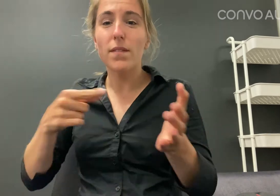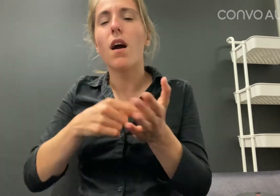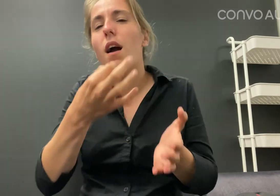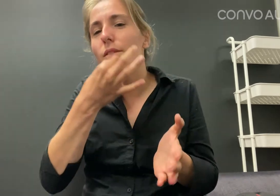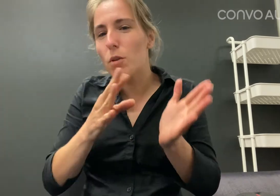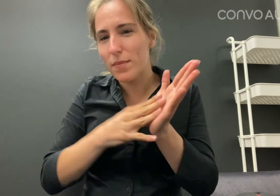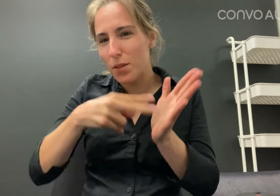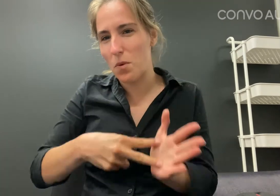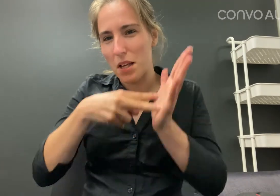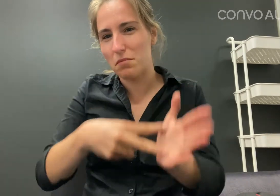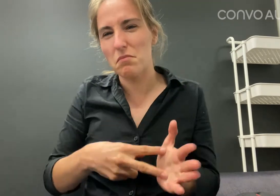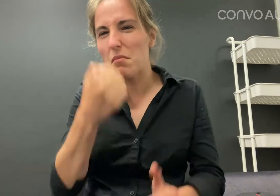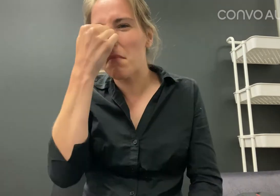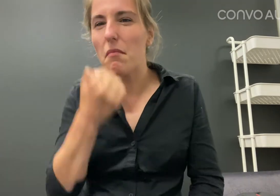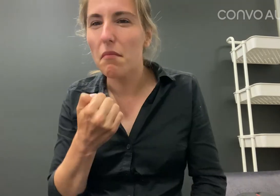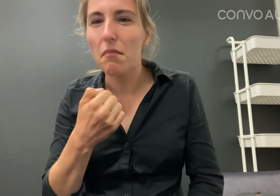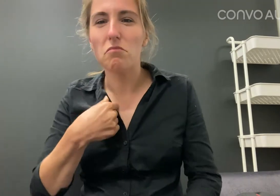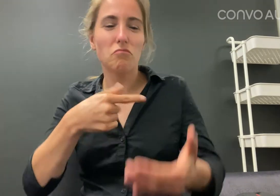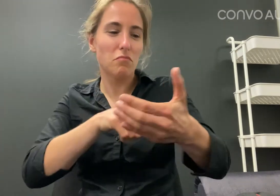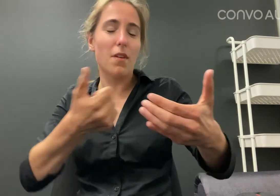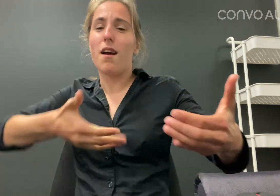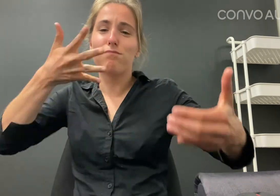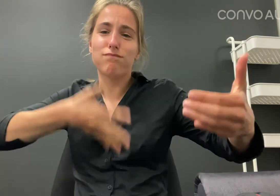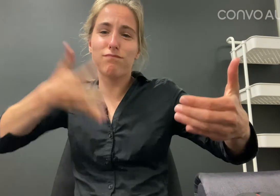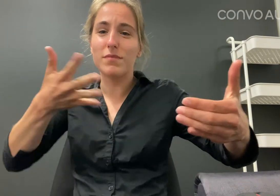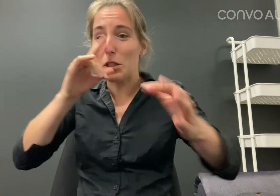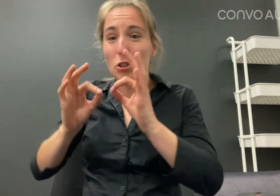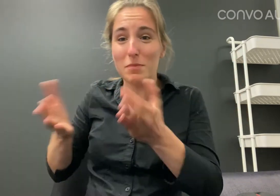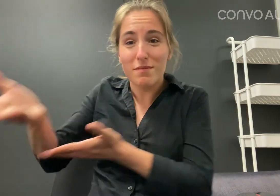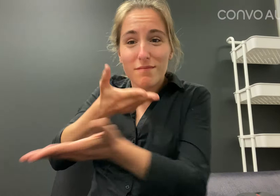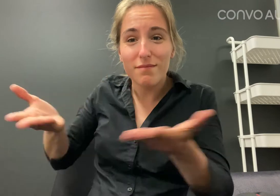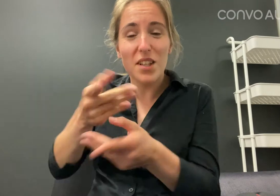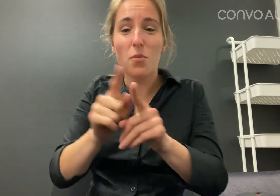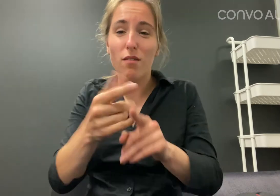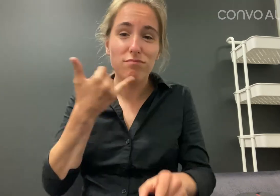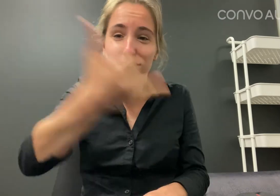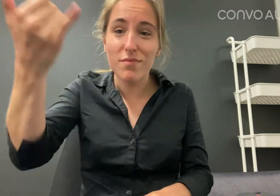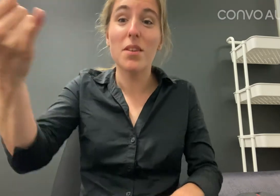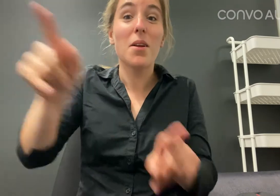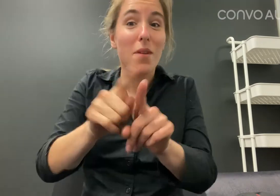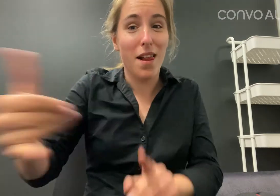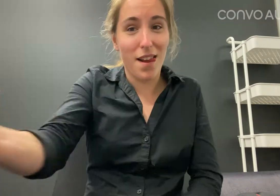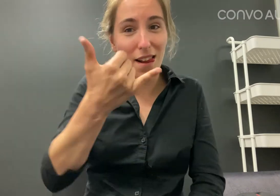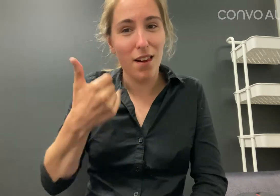I just need to connect with Convo Australia and wait for a few minutes to get an interpreter. I can use this interpreter to talk to someone directly in person, or to make a phone call, as well as receiving calls.